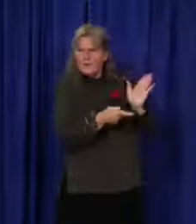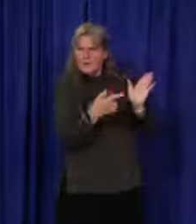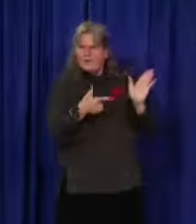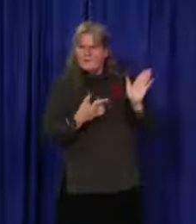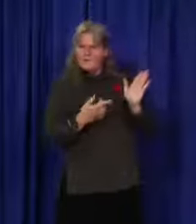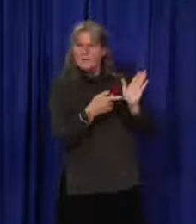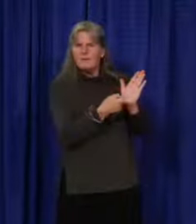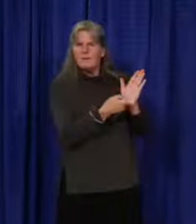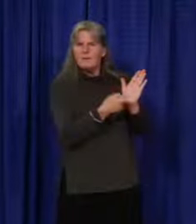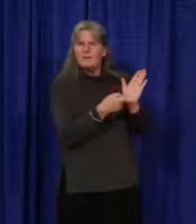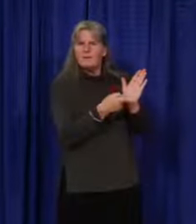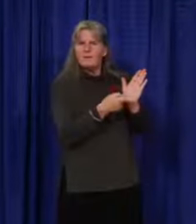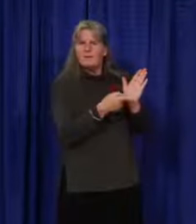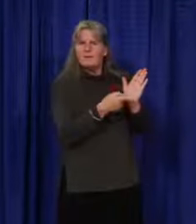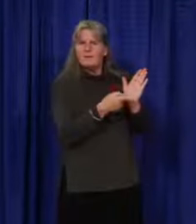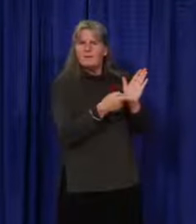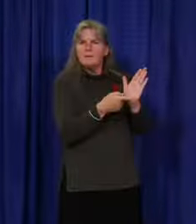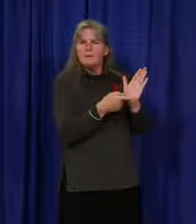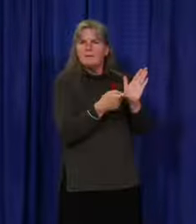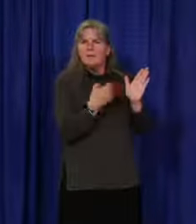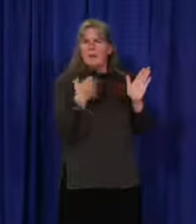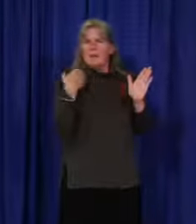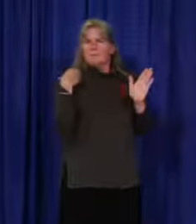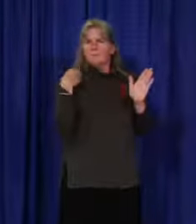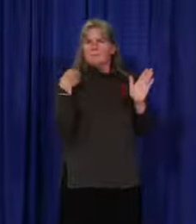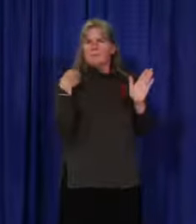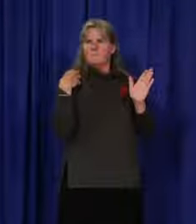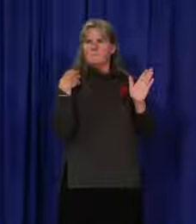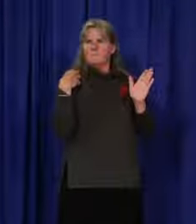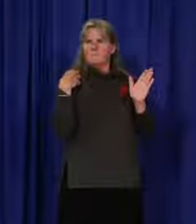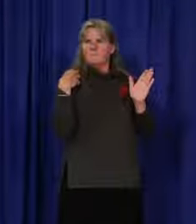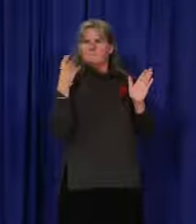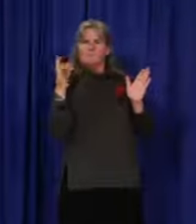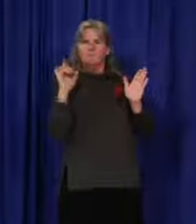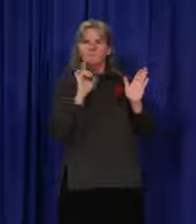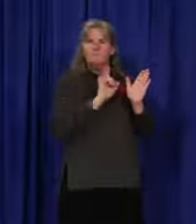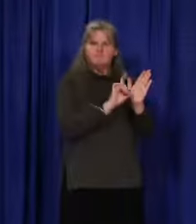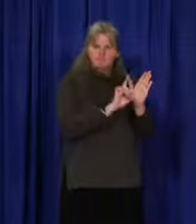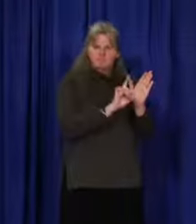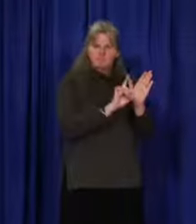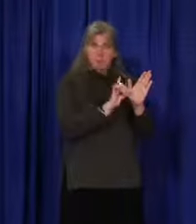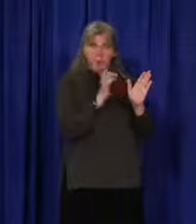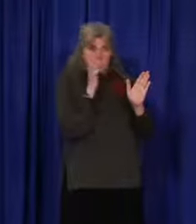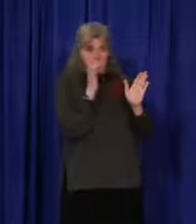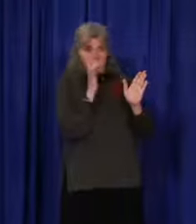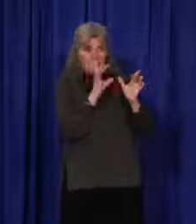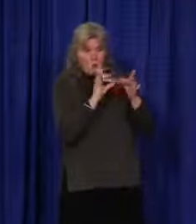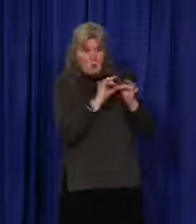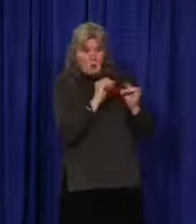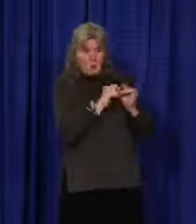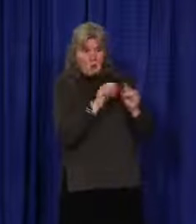The no congregating or dancing, are those rules specific to bars or will outdoor events with live